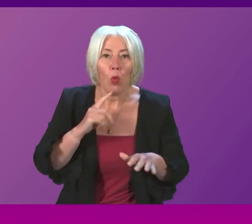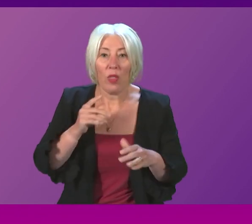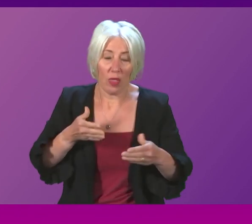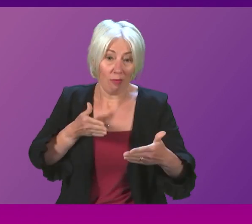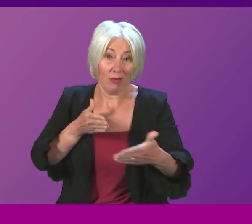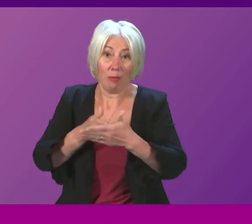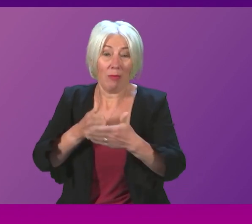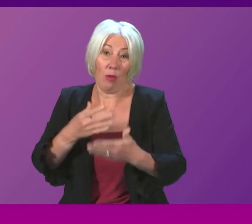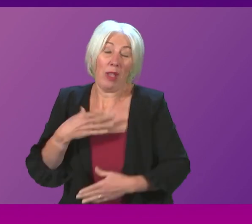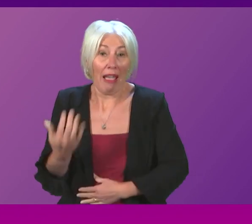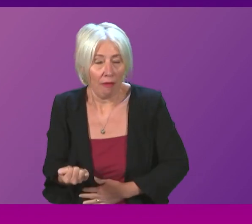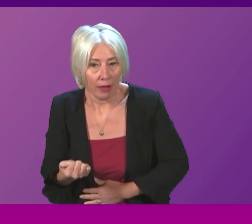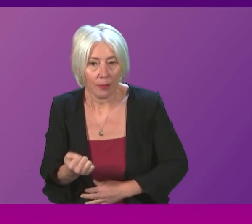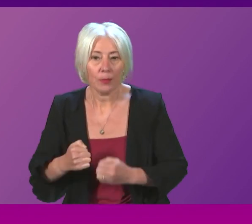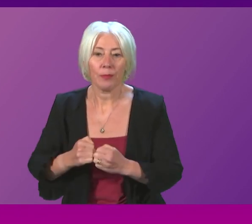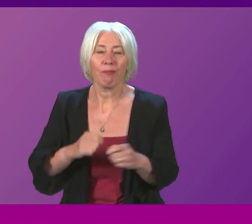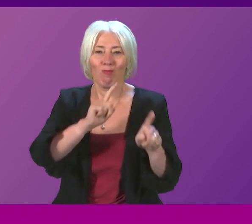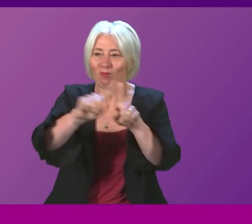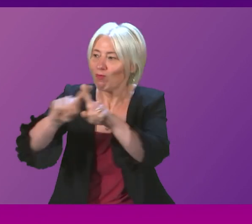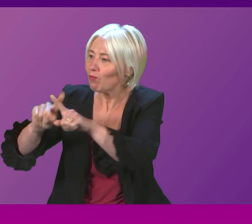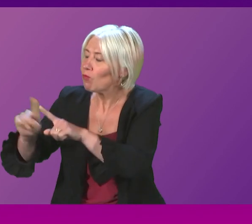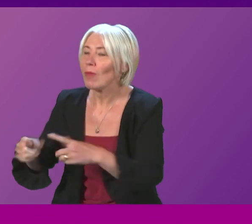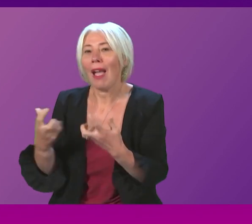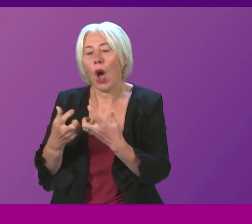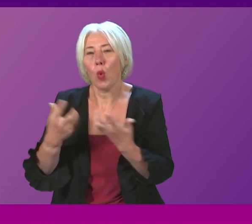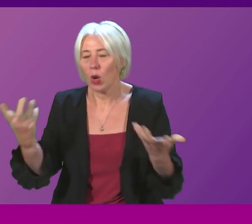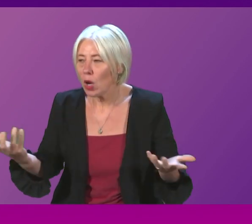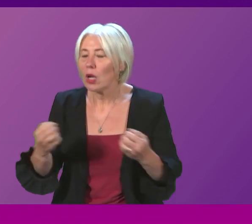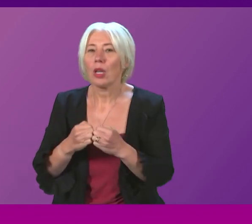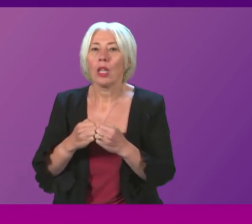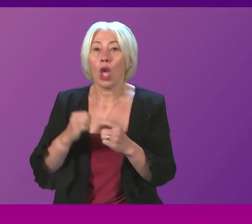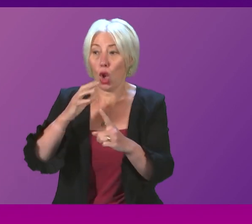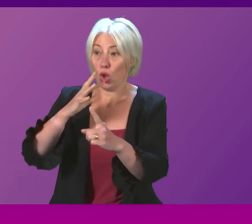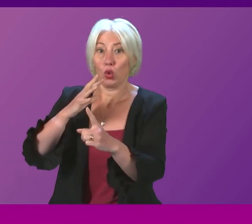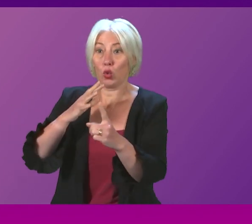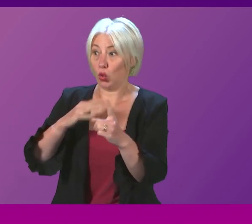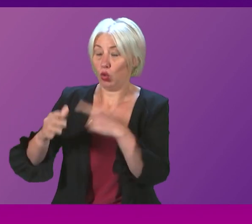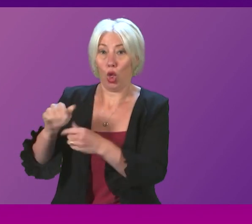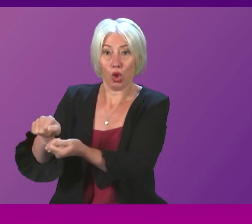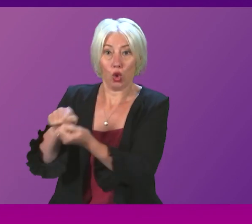We are doing that in a range of ways—through social security, including the Scottish child